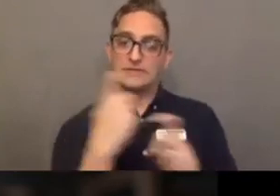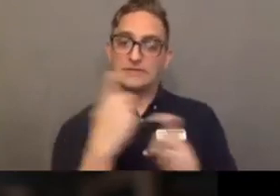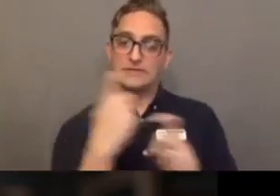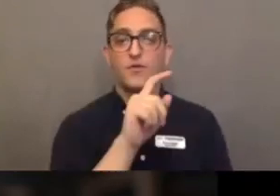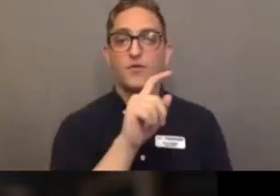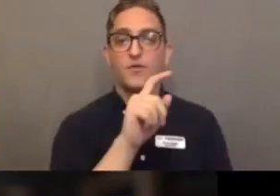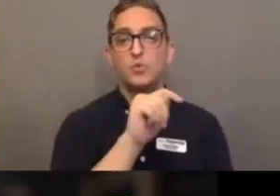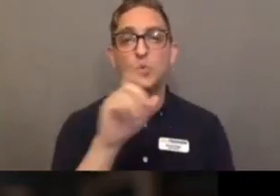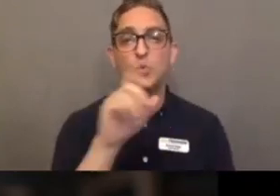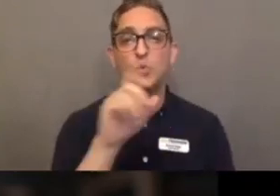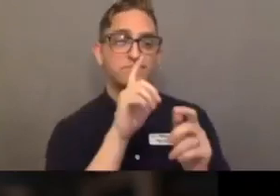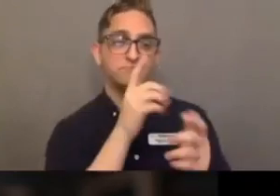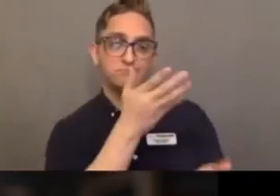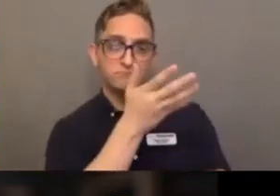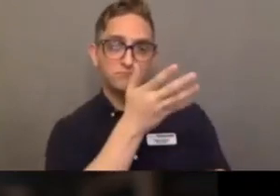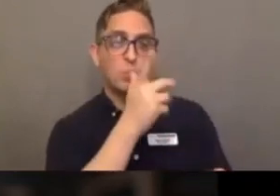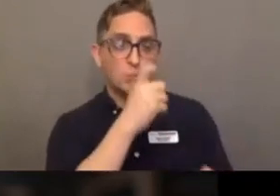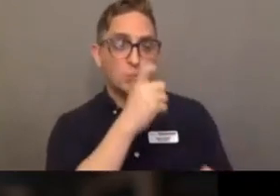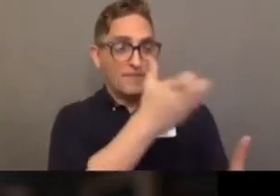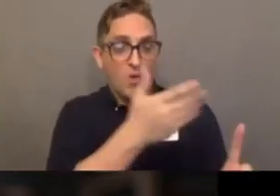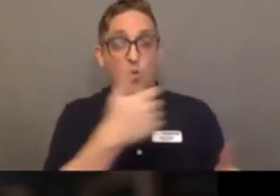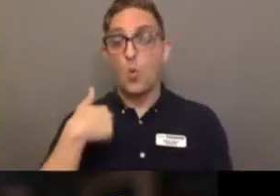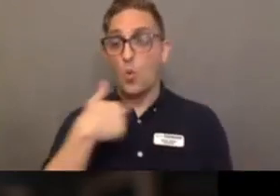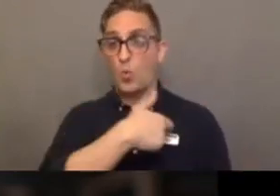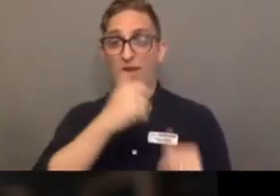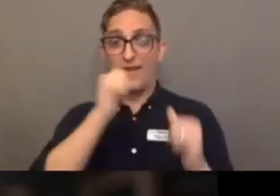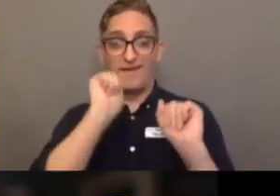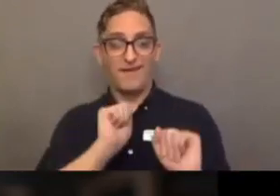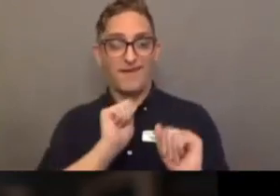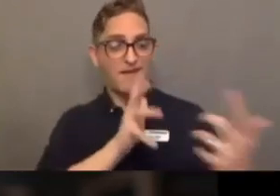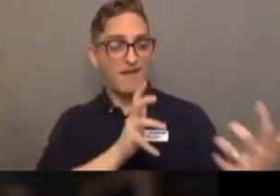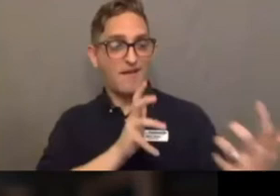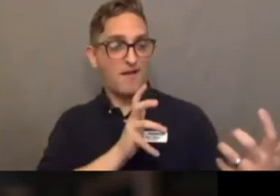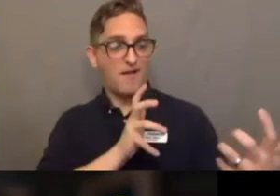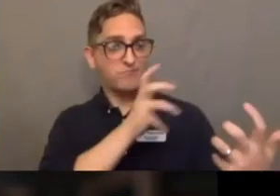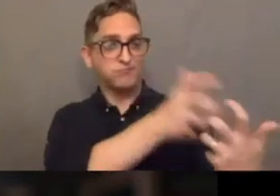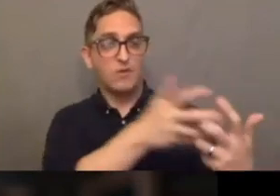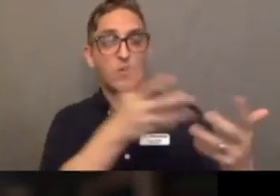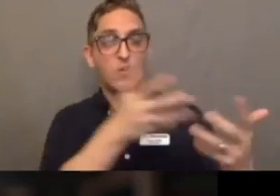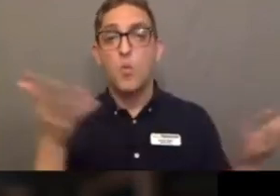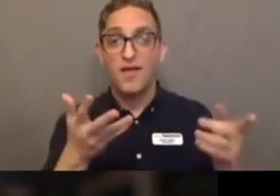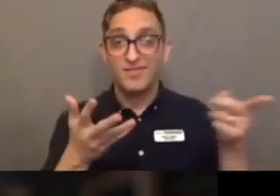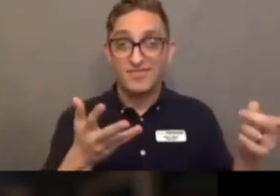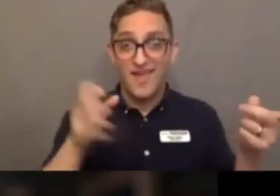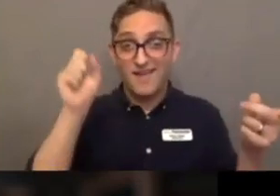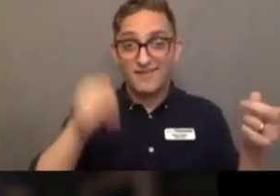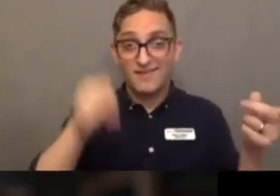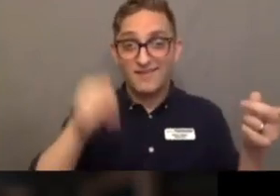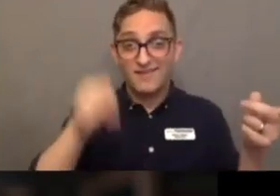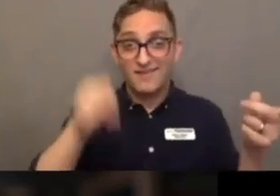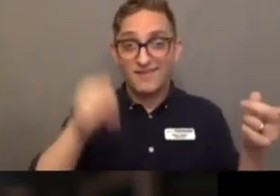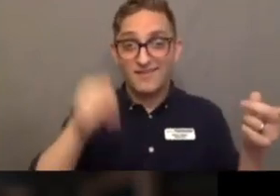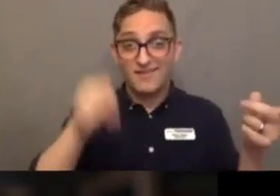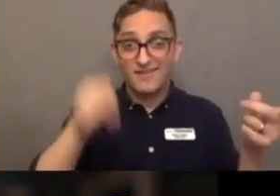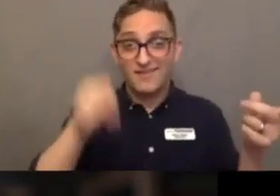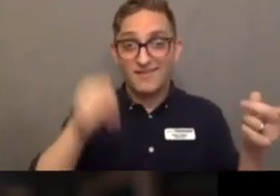our ability to meet them for what they can bring based on what they are.